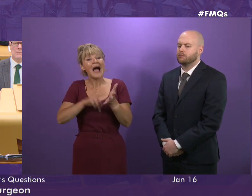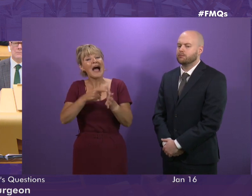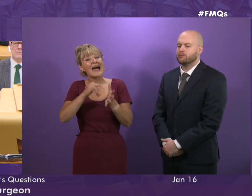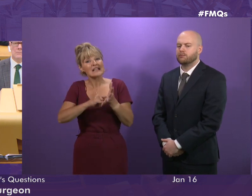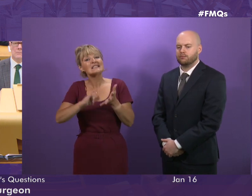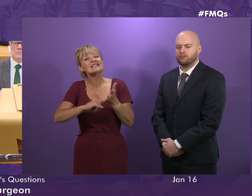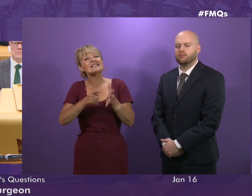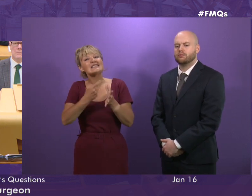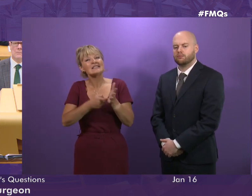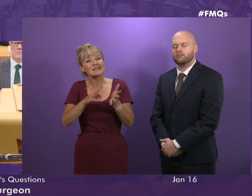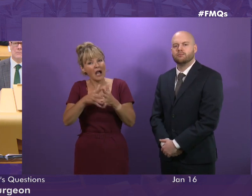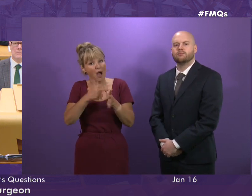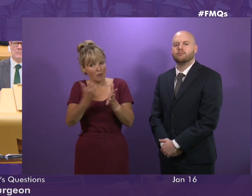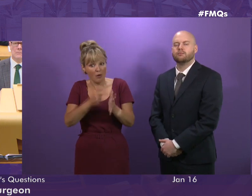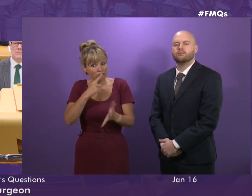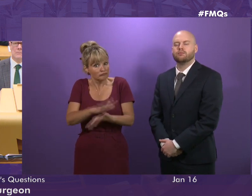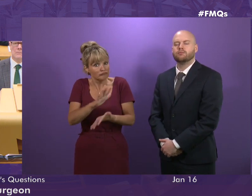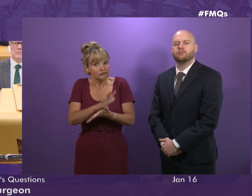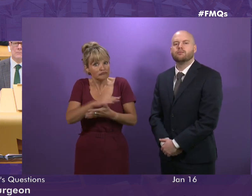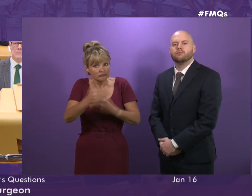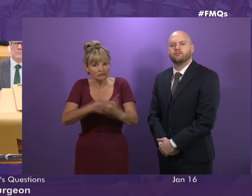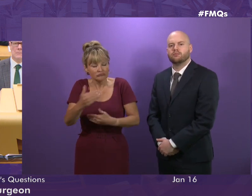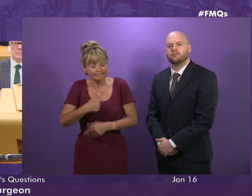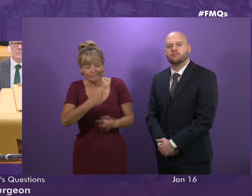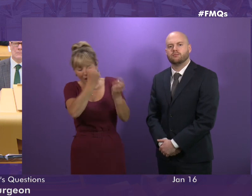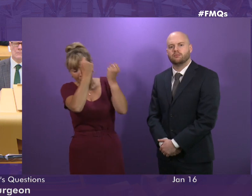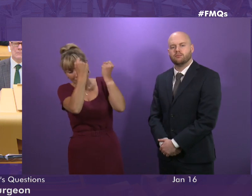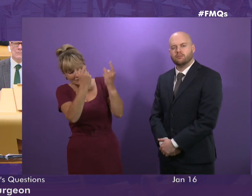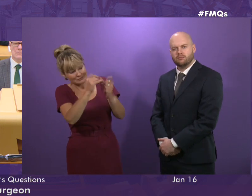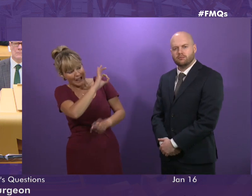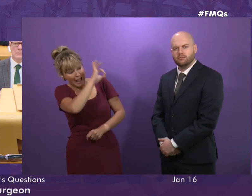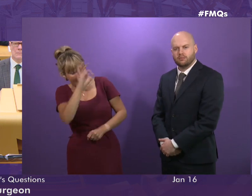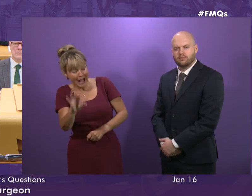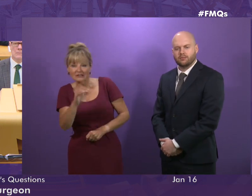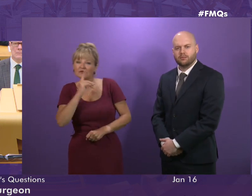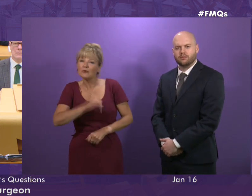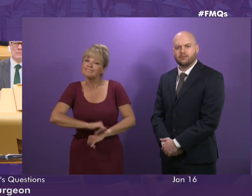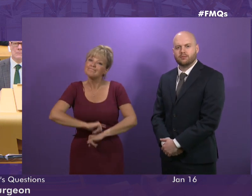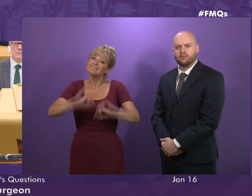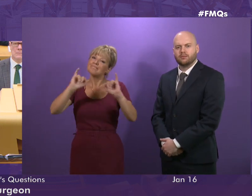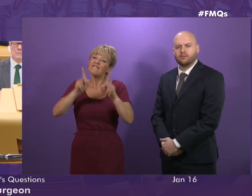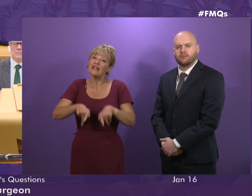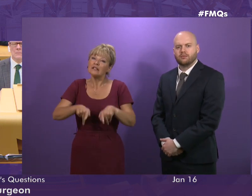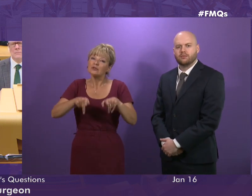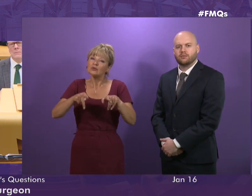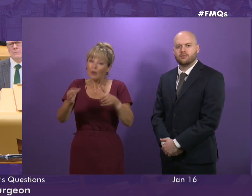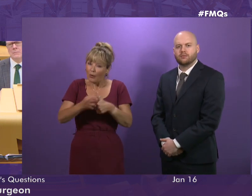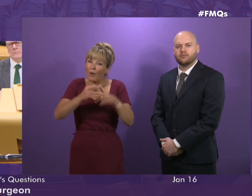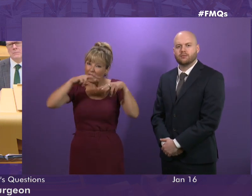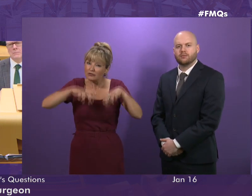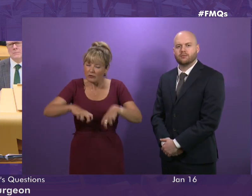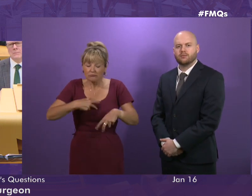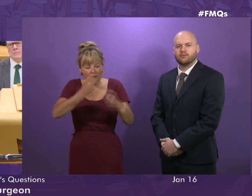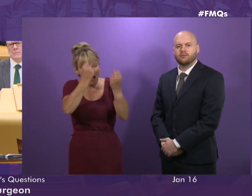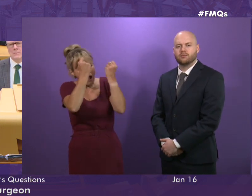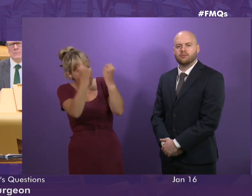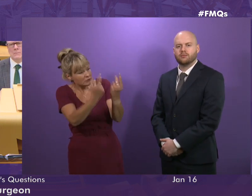the call for a fatal accident inquiry and the reasons behind that. Obviously, as I have